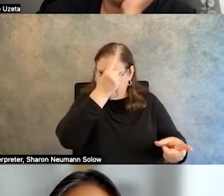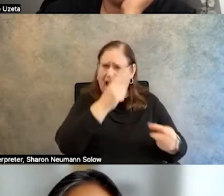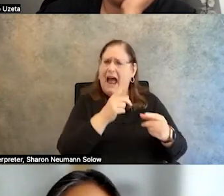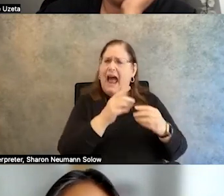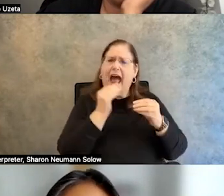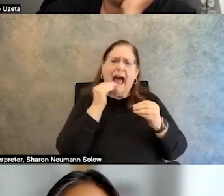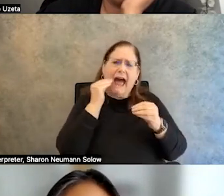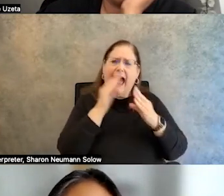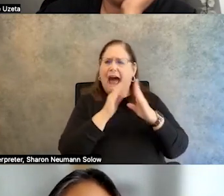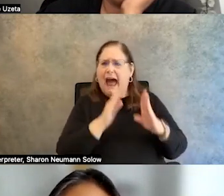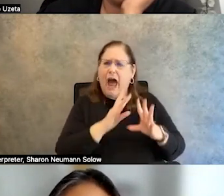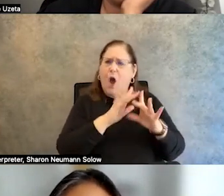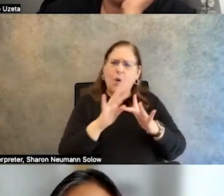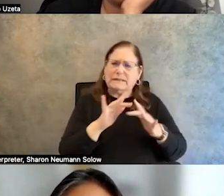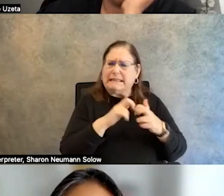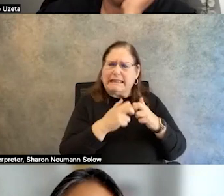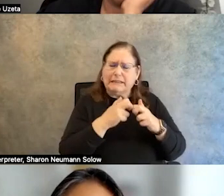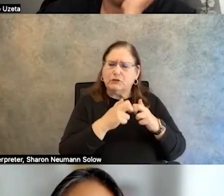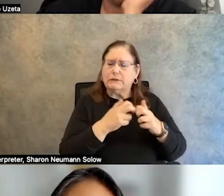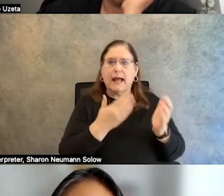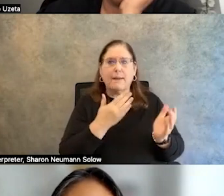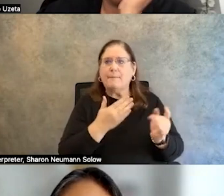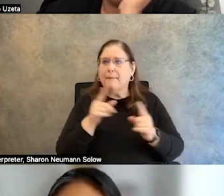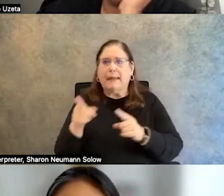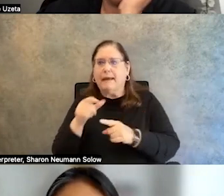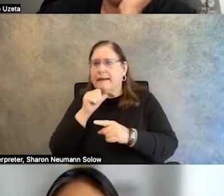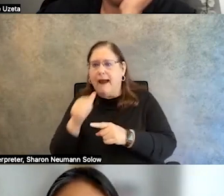and maybe not as familiar with disabilities